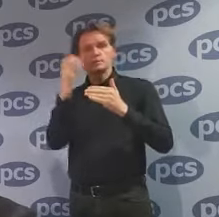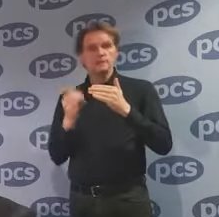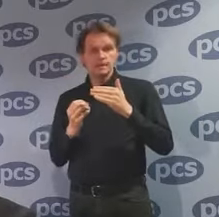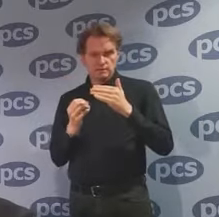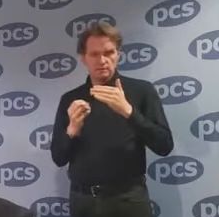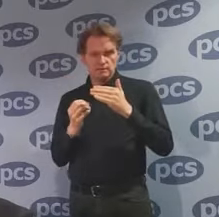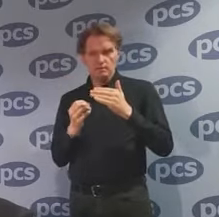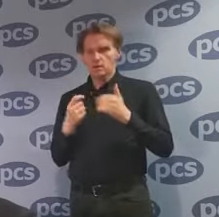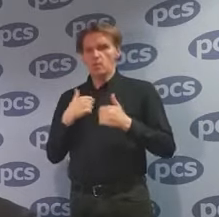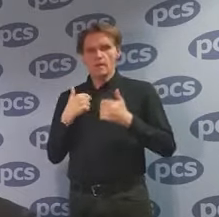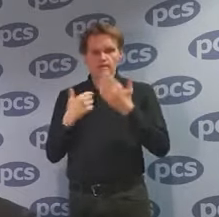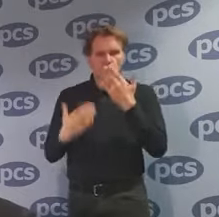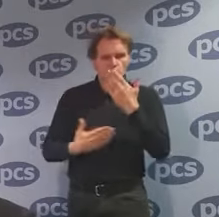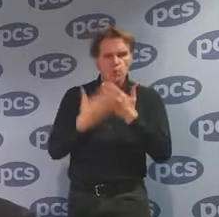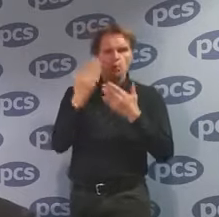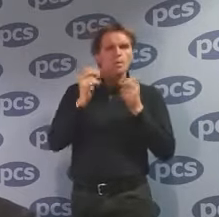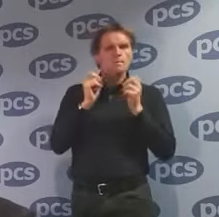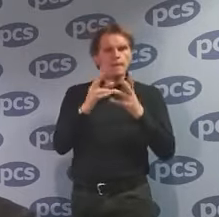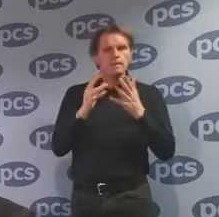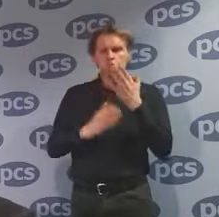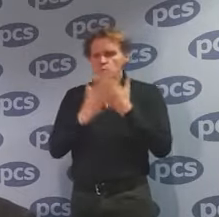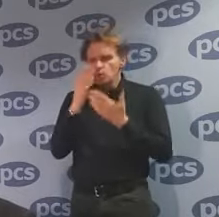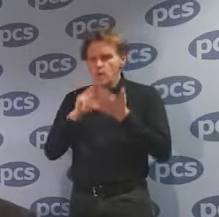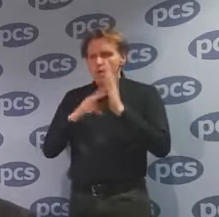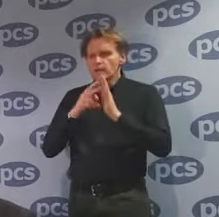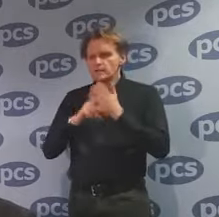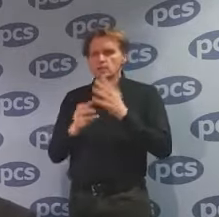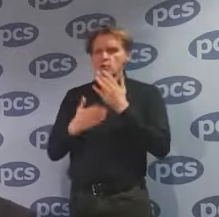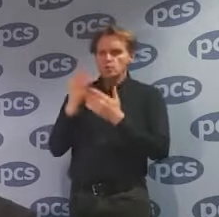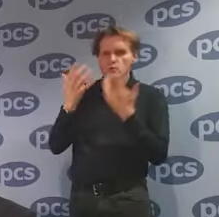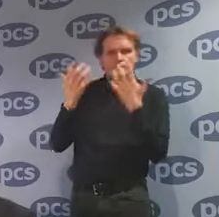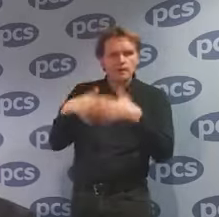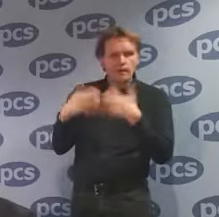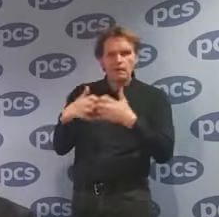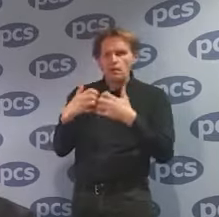to deliver it: new organising techniques, use of technology, lots of face to face